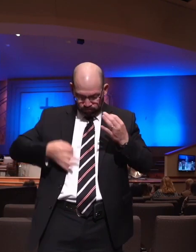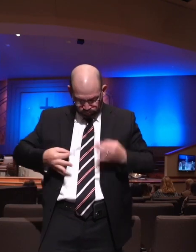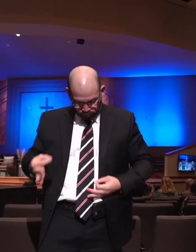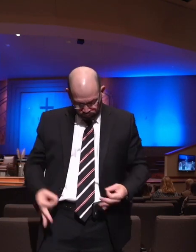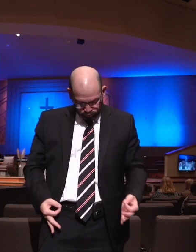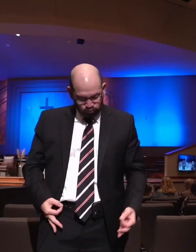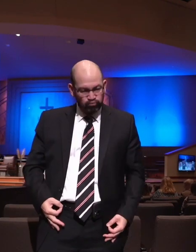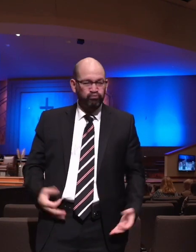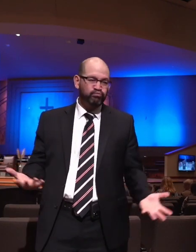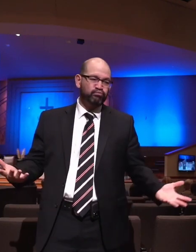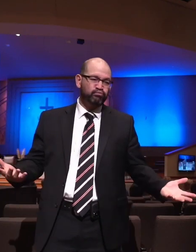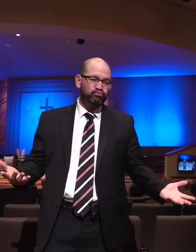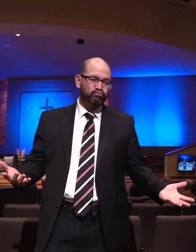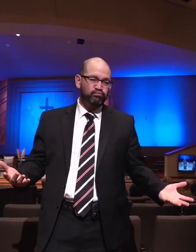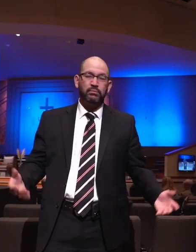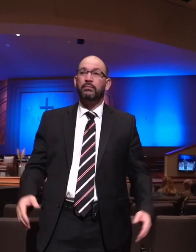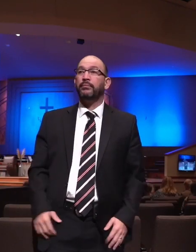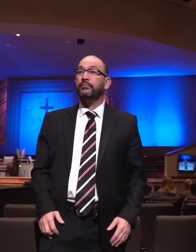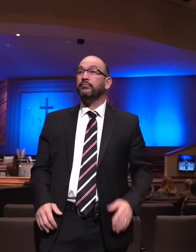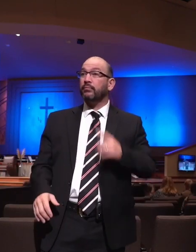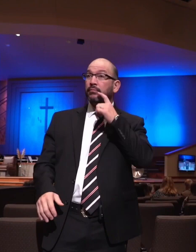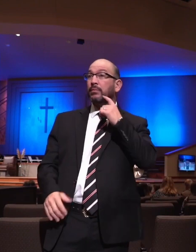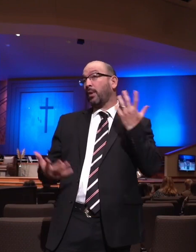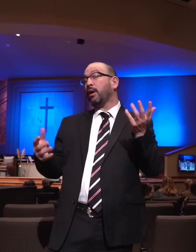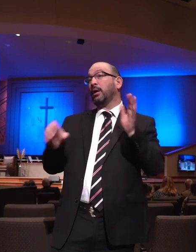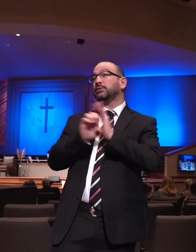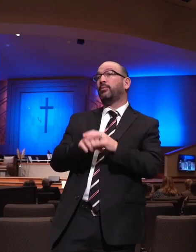through the richest neighborhoods of this city